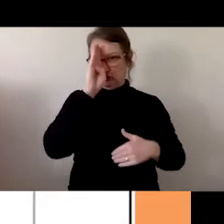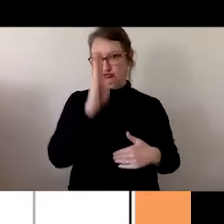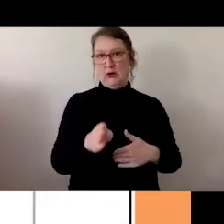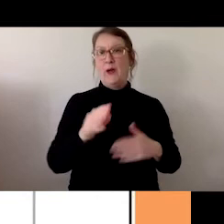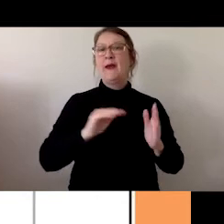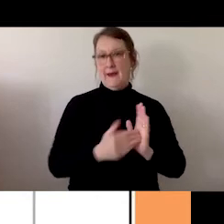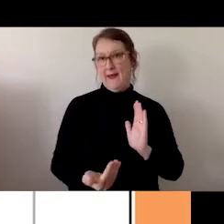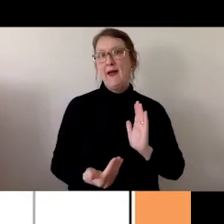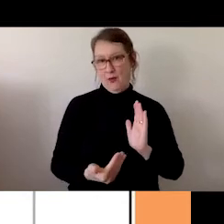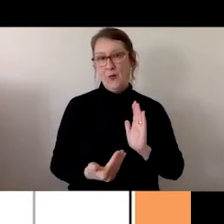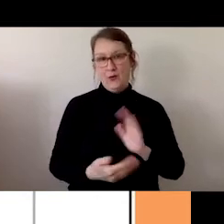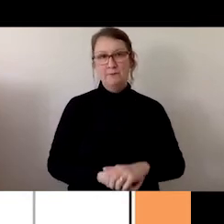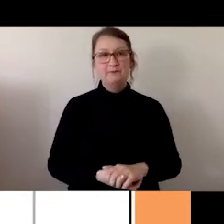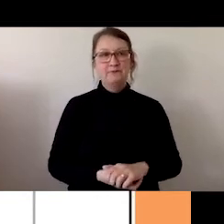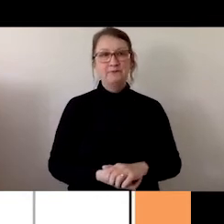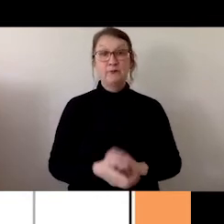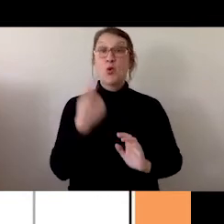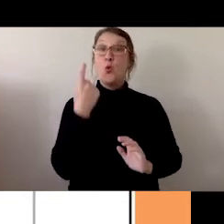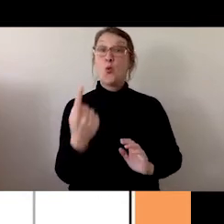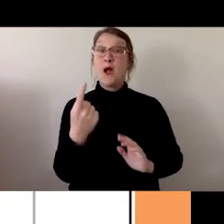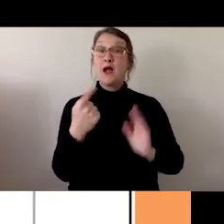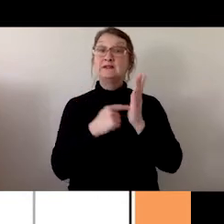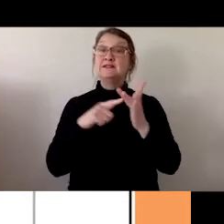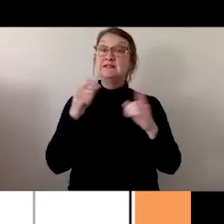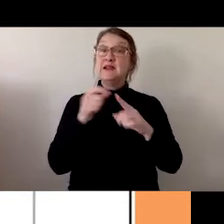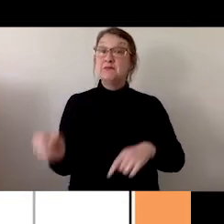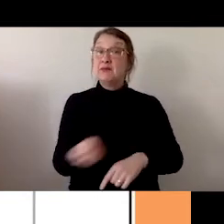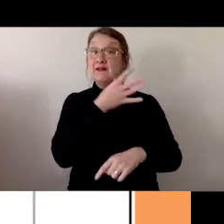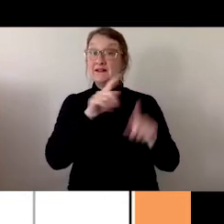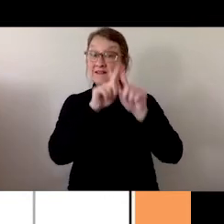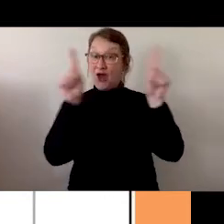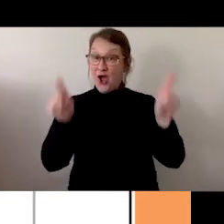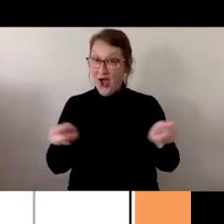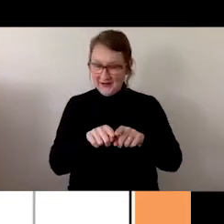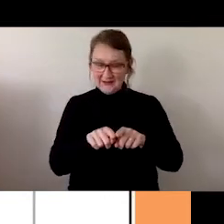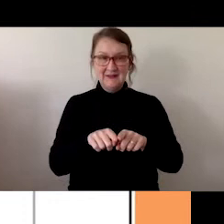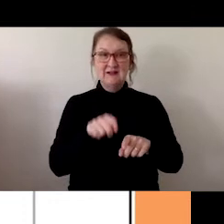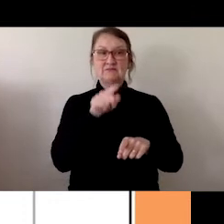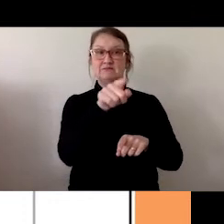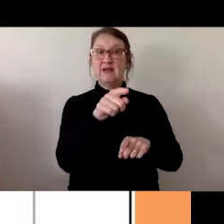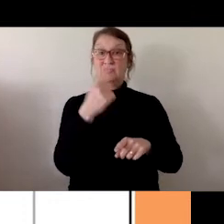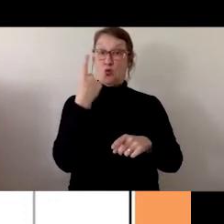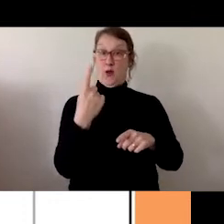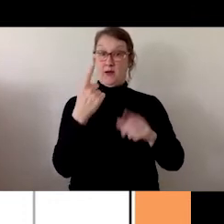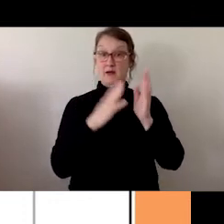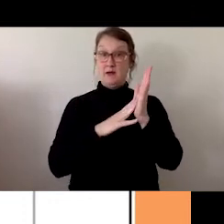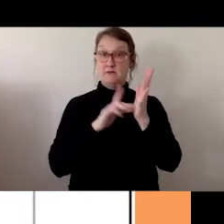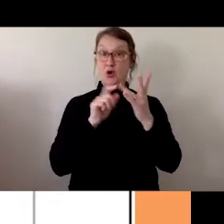There's a tip slide that I've just shown now, and it's basically got one model on it. It's a square model.